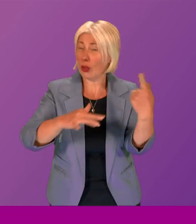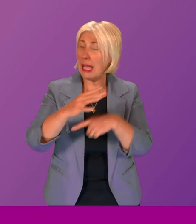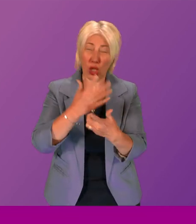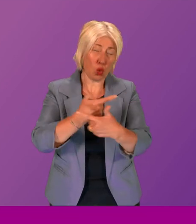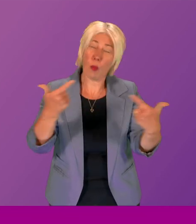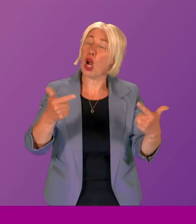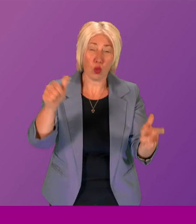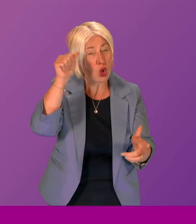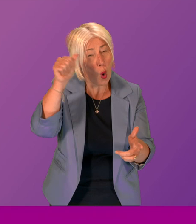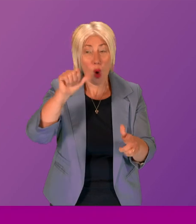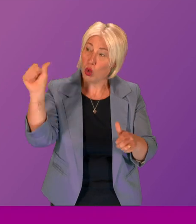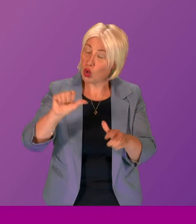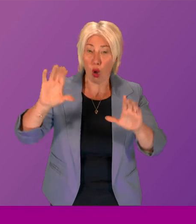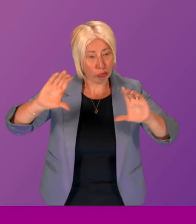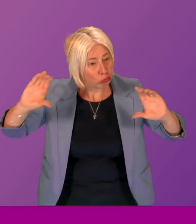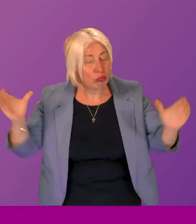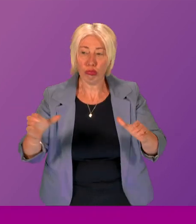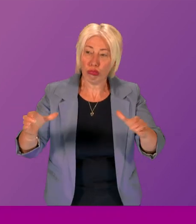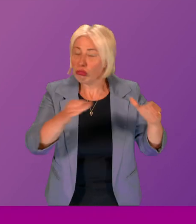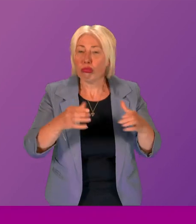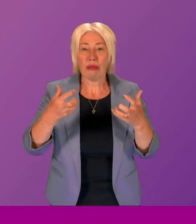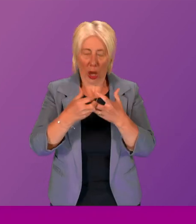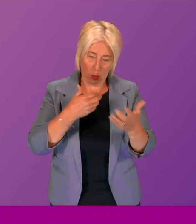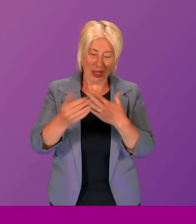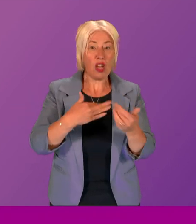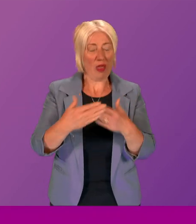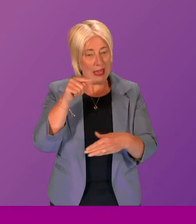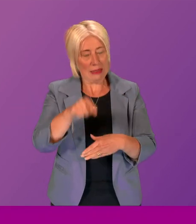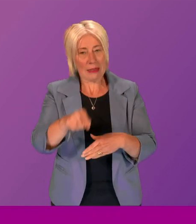We all accept that and we should all come together to help to tackle it. I urge the Conservatives in